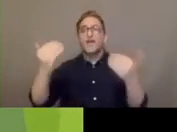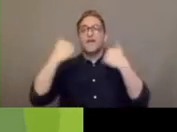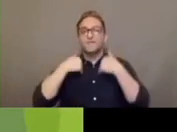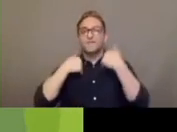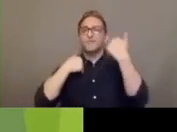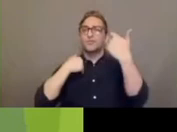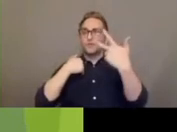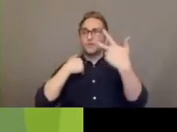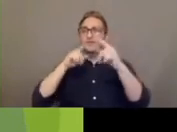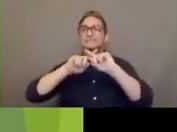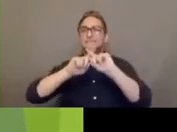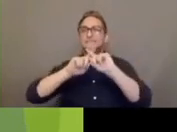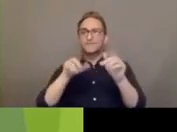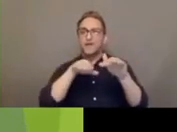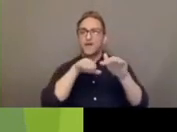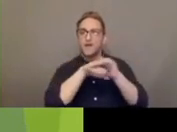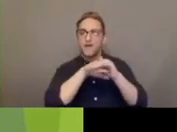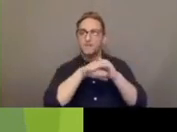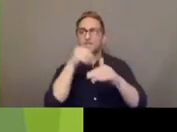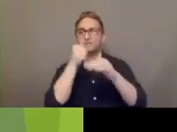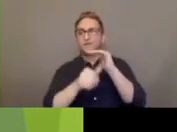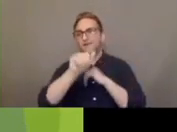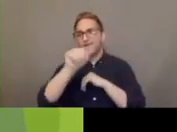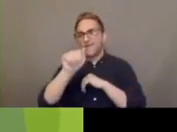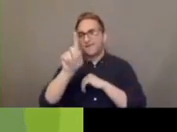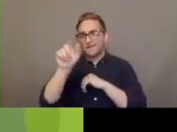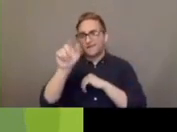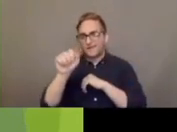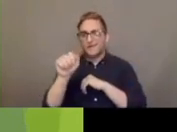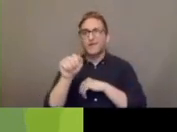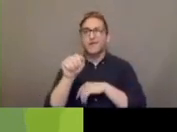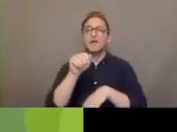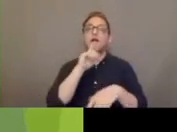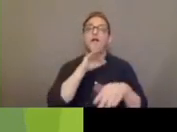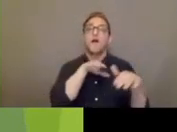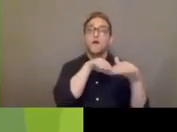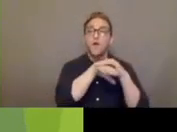of accommodation under the ADA, accommodations in the application process.